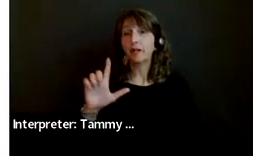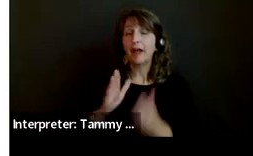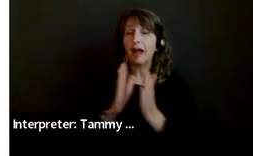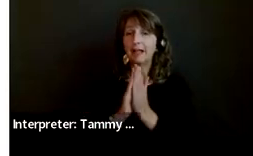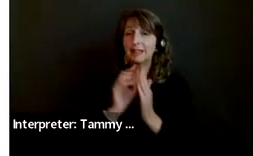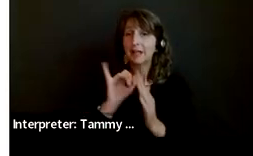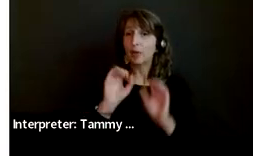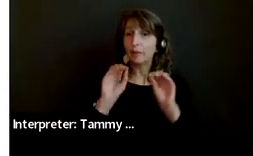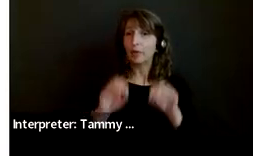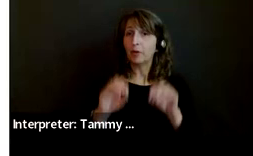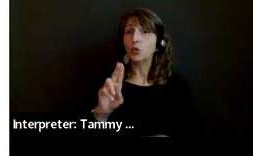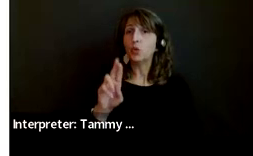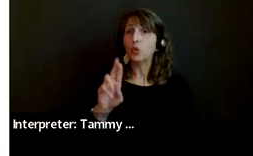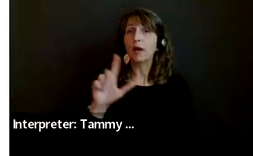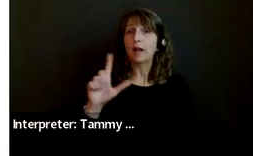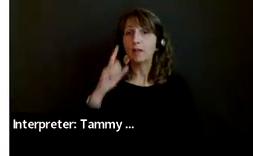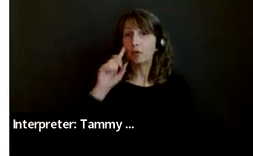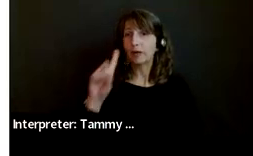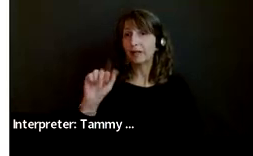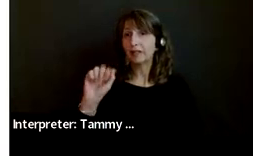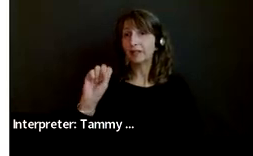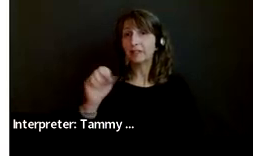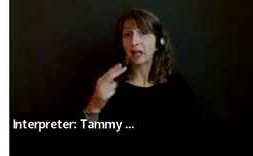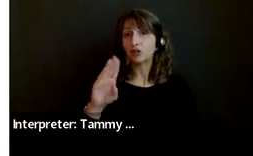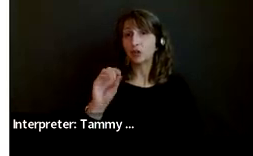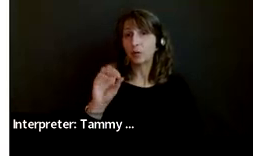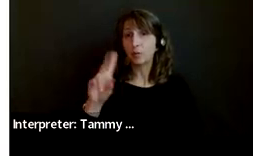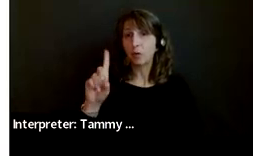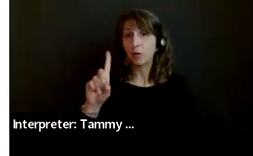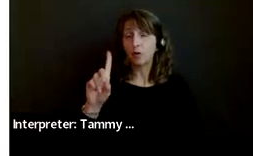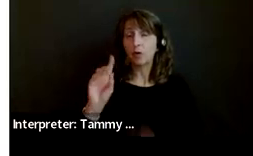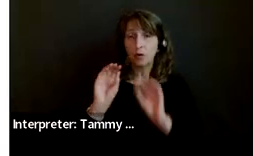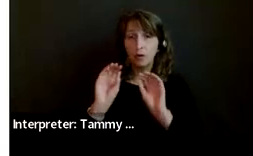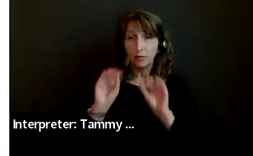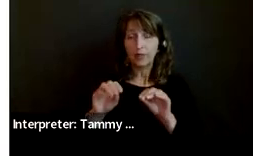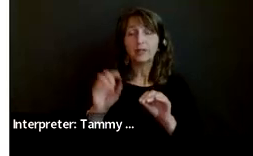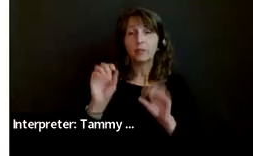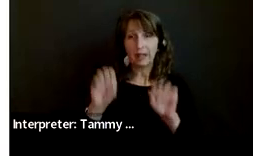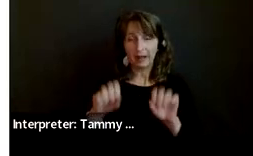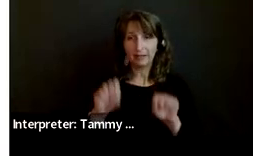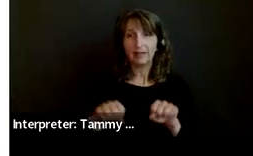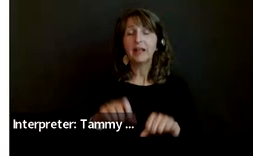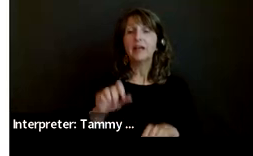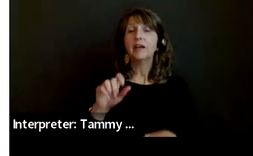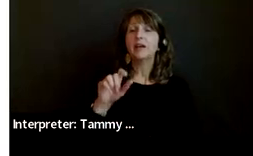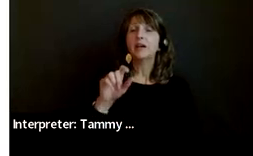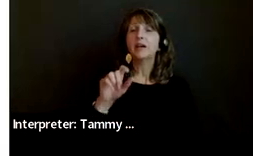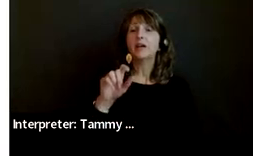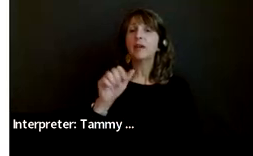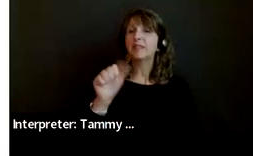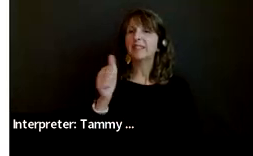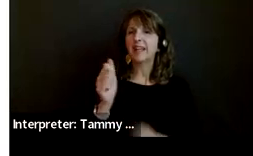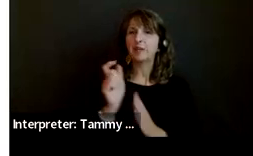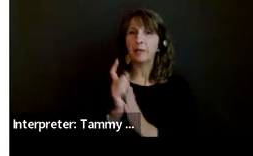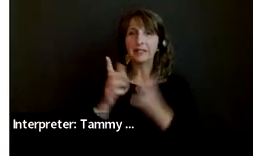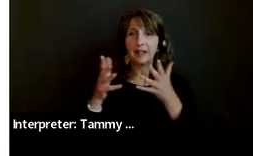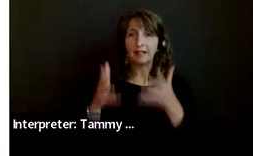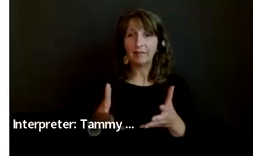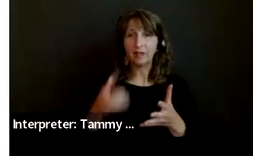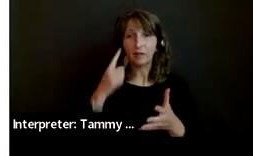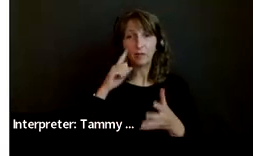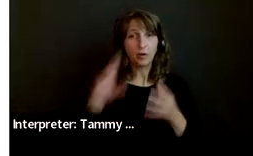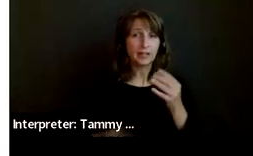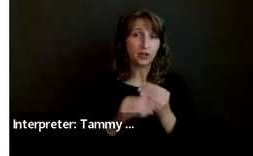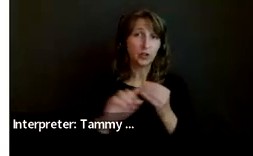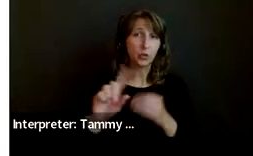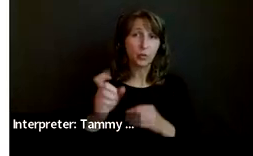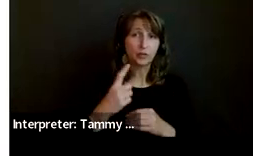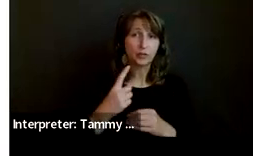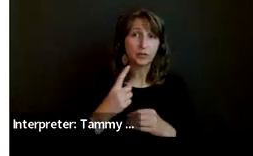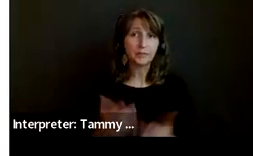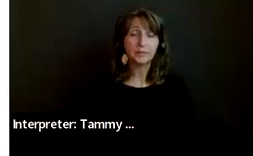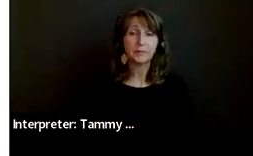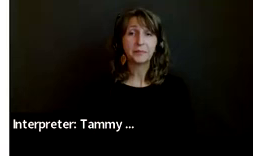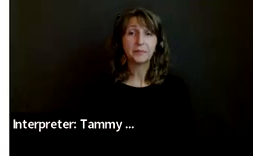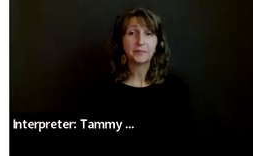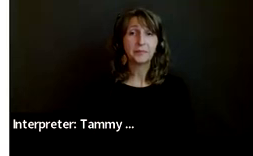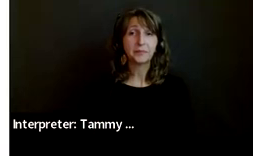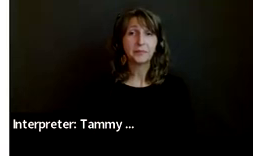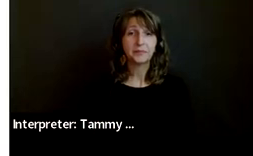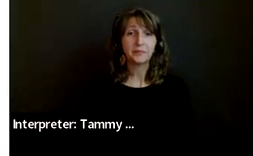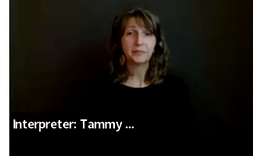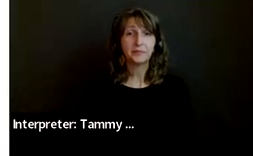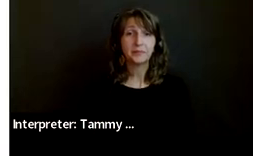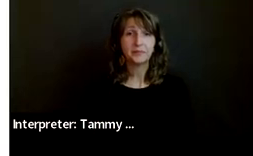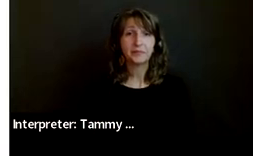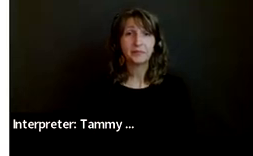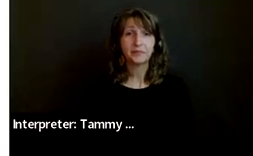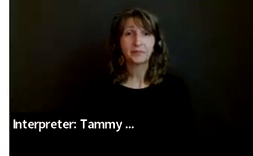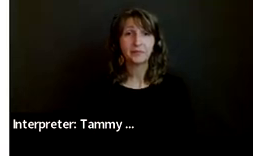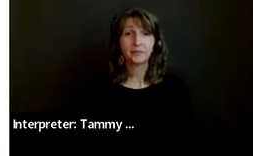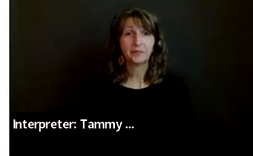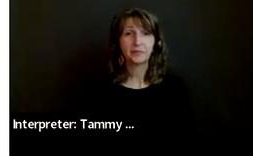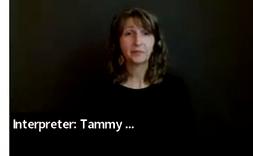I believe we'll do that for the. In just a minute after the presentation includes we have about 10 min left if anyone has any additional questions.